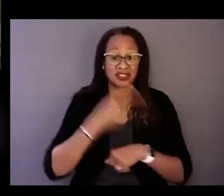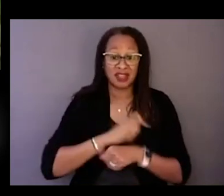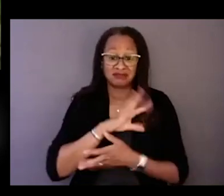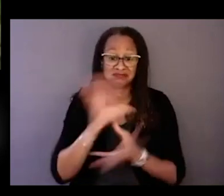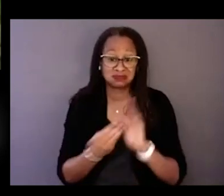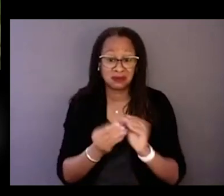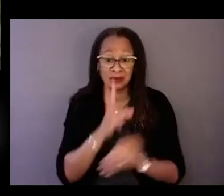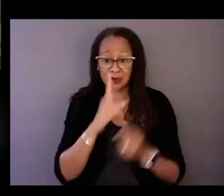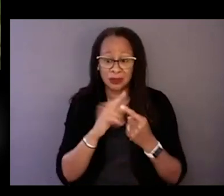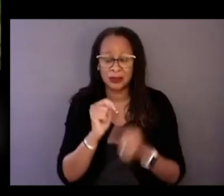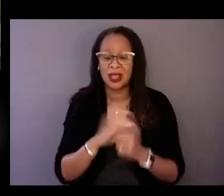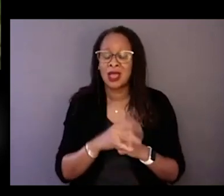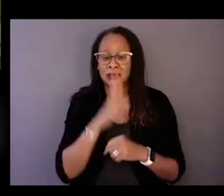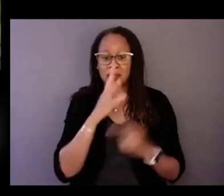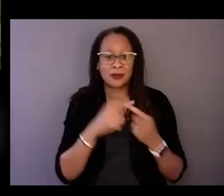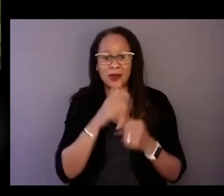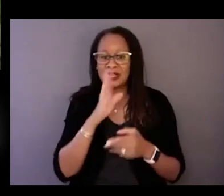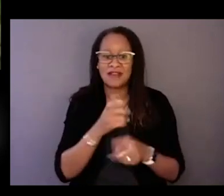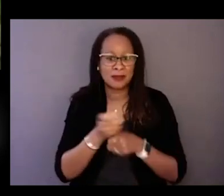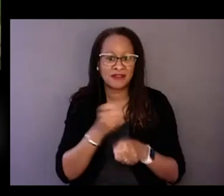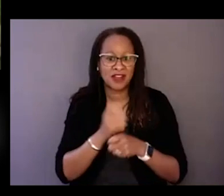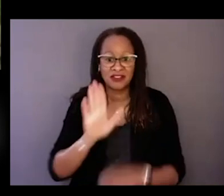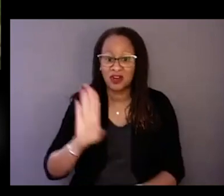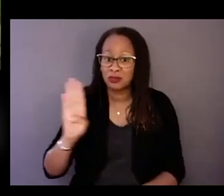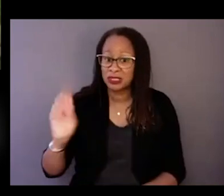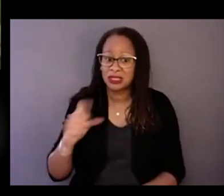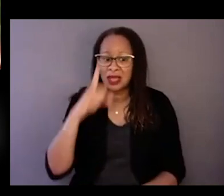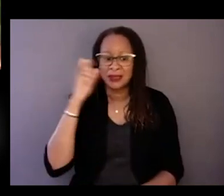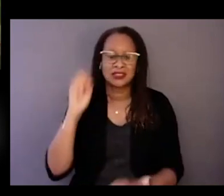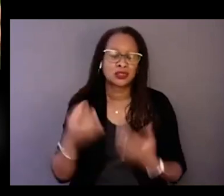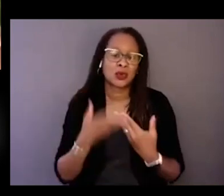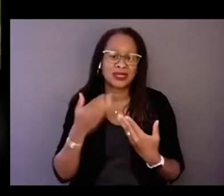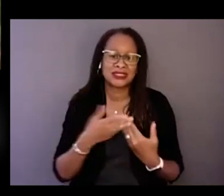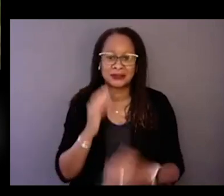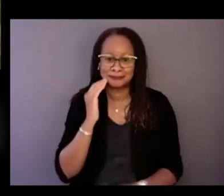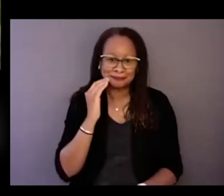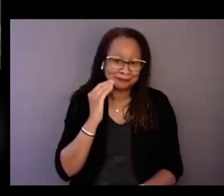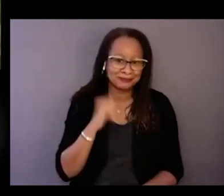we promised we would never make fun of Britney because it was so easy to smirk like oh she's crazy, right?